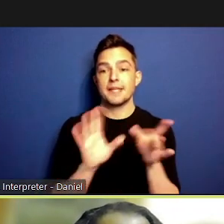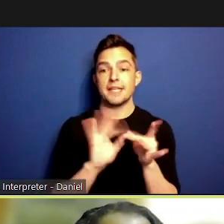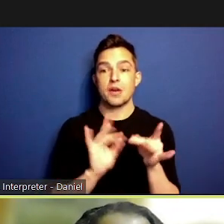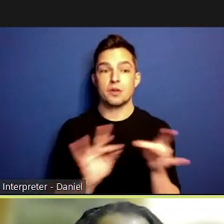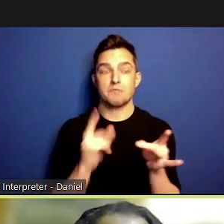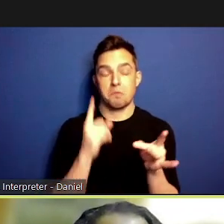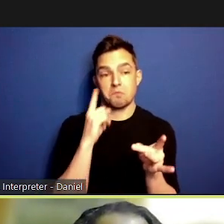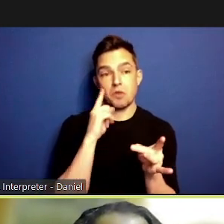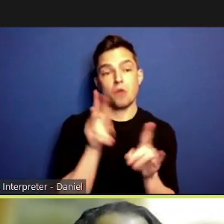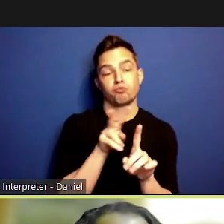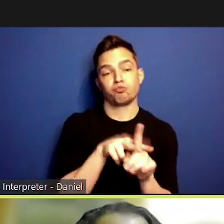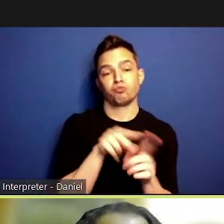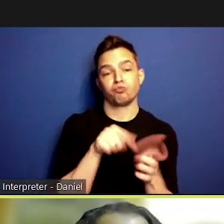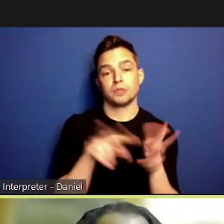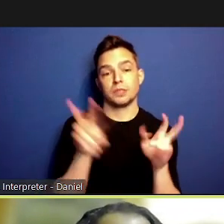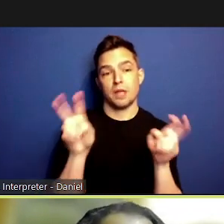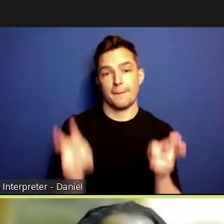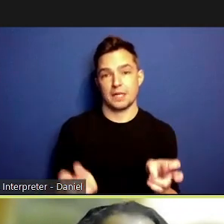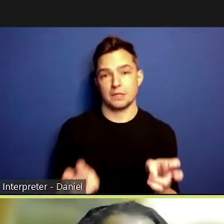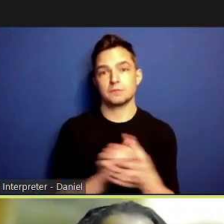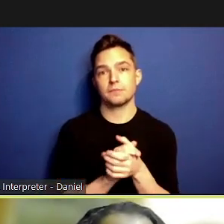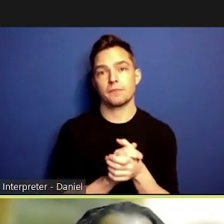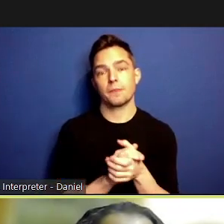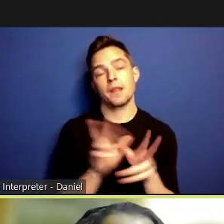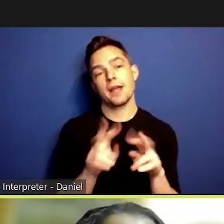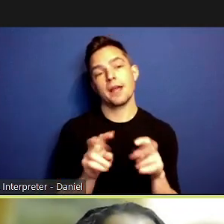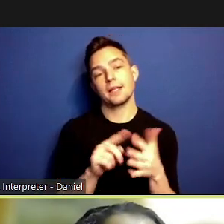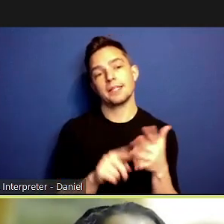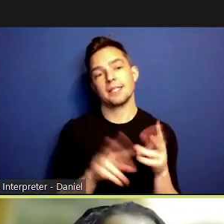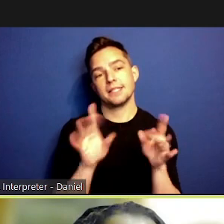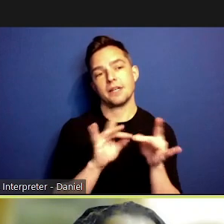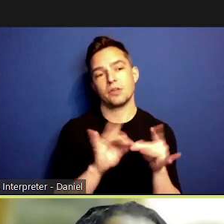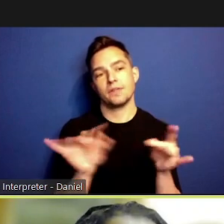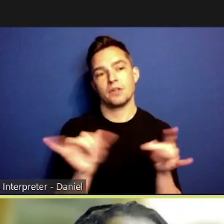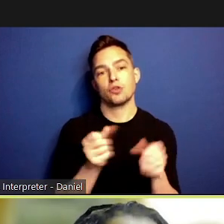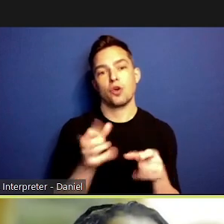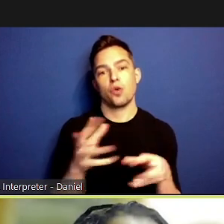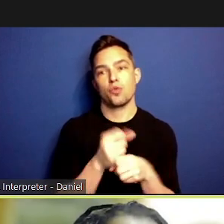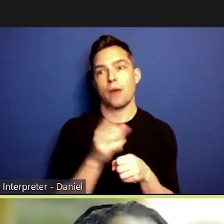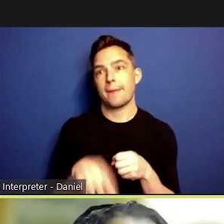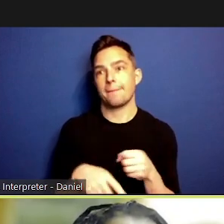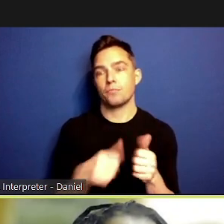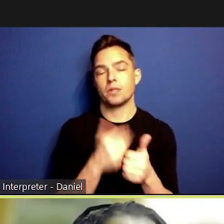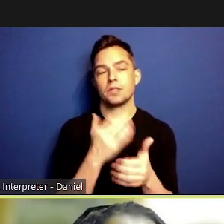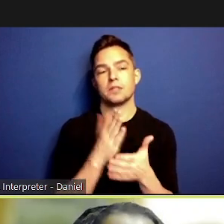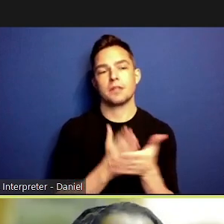relevant to this topic. Analyzing those narratives and then wrapping up with some final words.